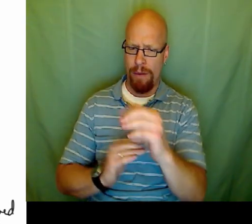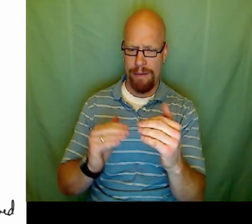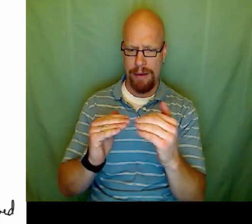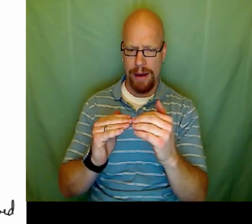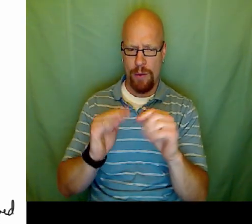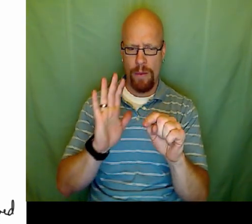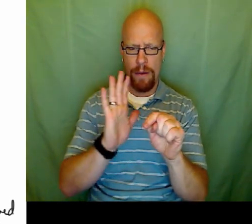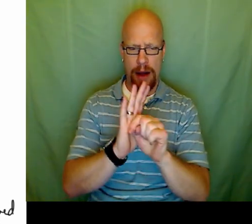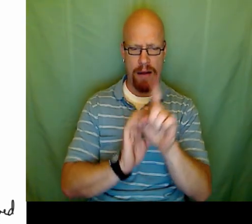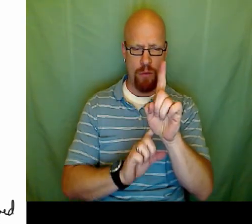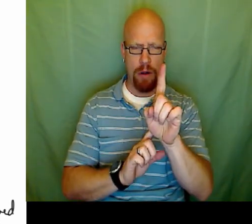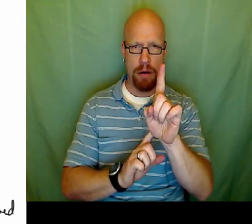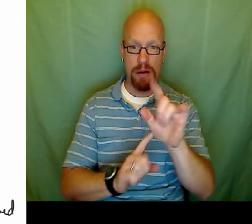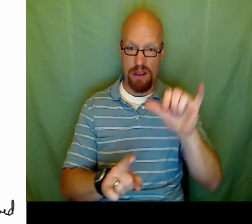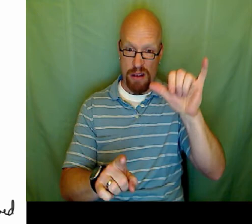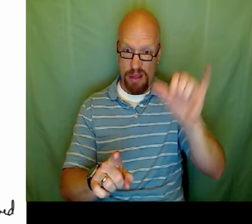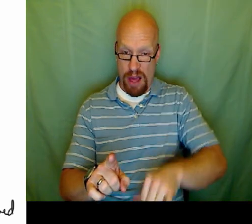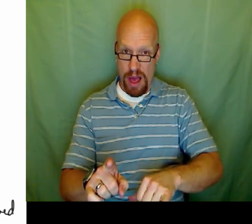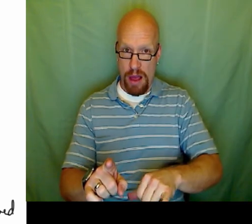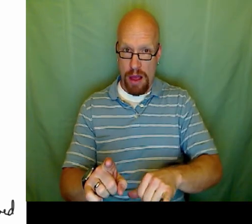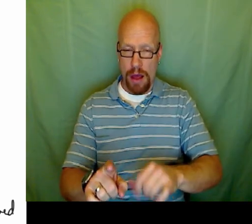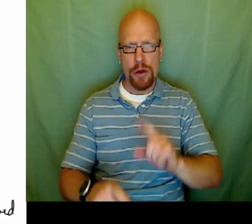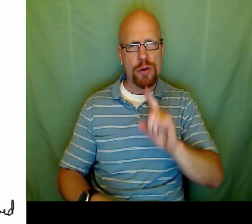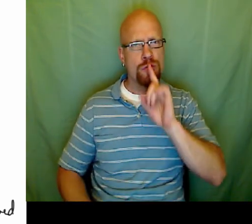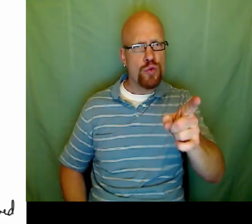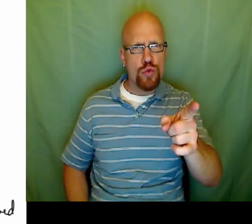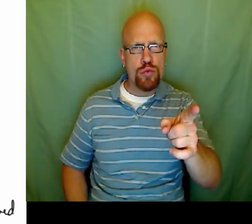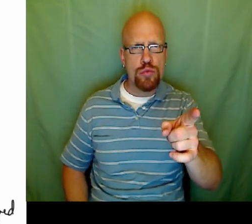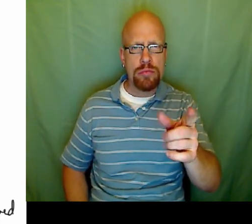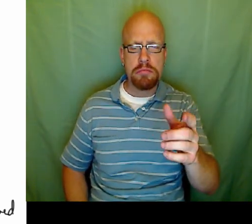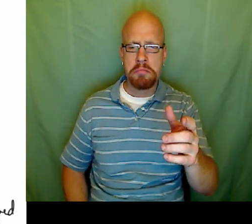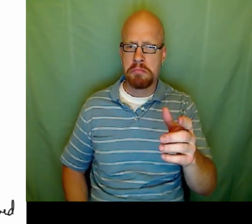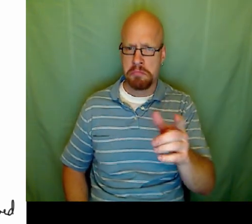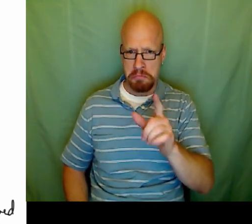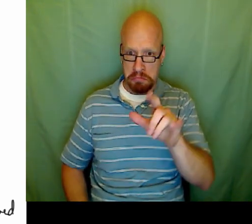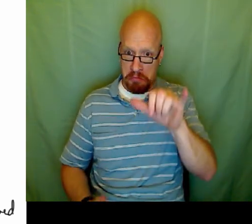So we have negative 1 equals negative 1. Now this statement is true.